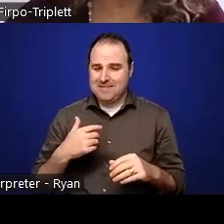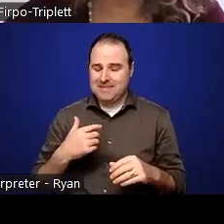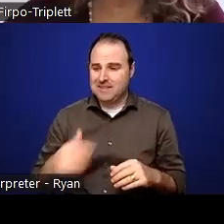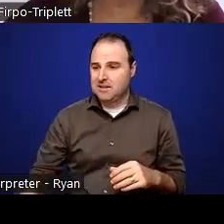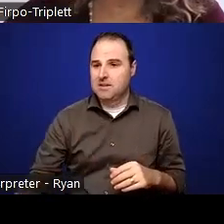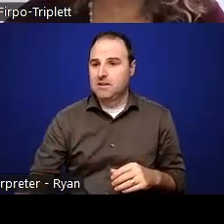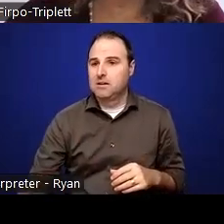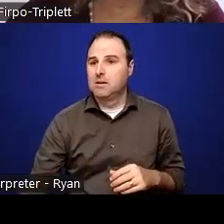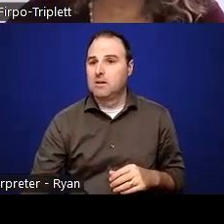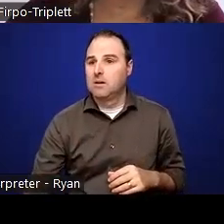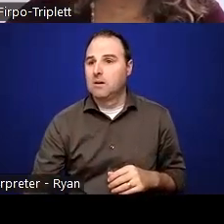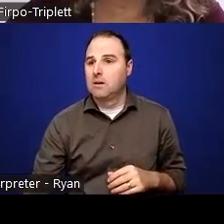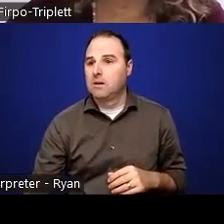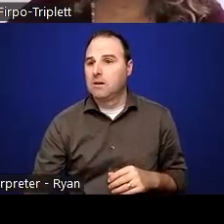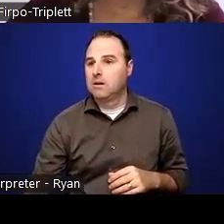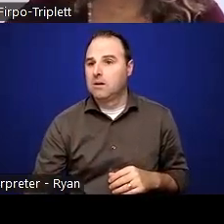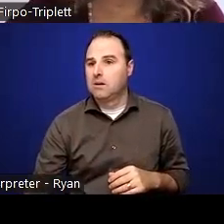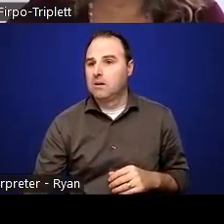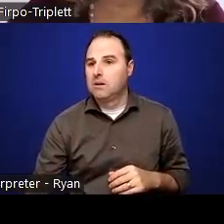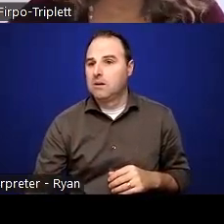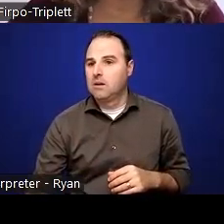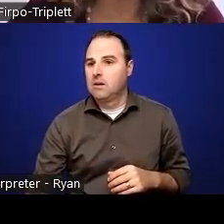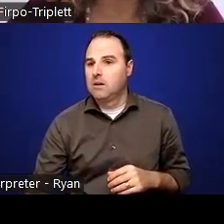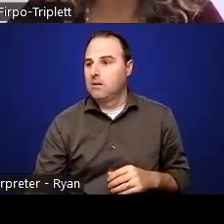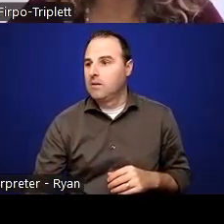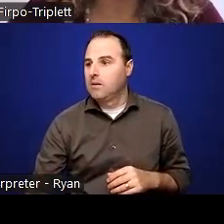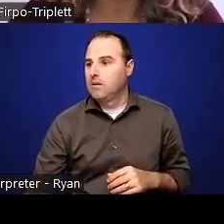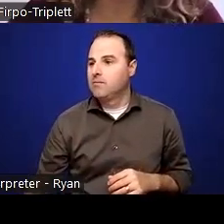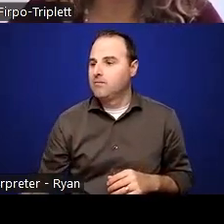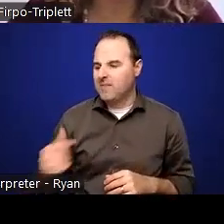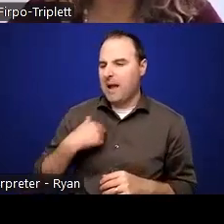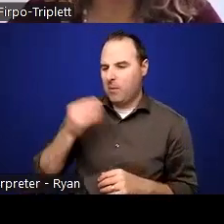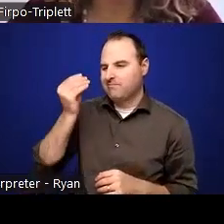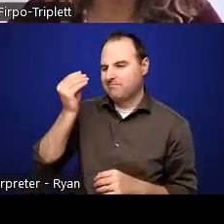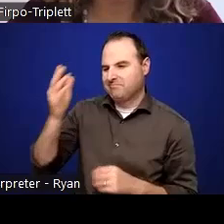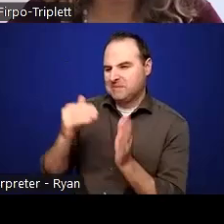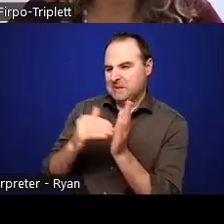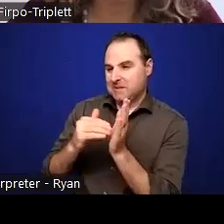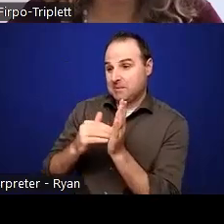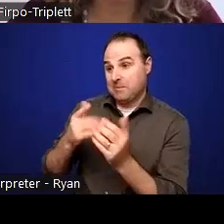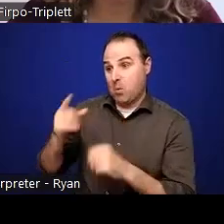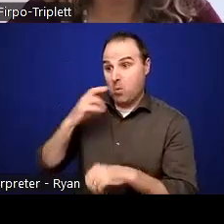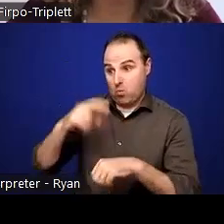may refer you to someone else about this too. Also, they may want to discuss if your weight